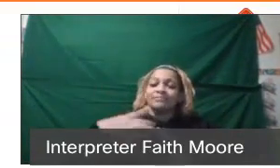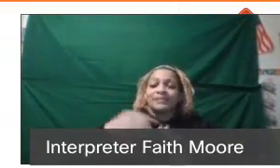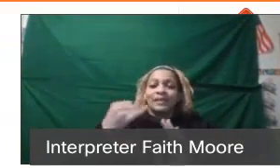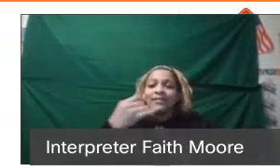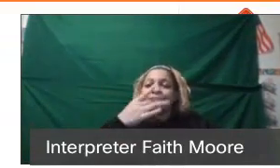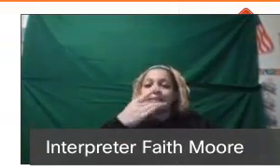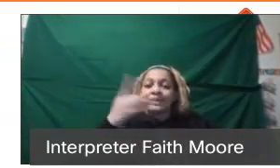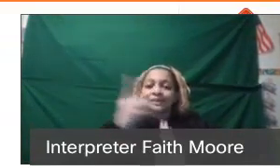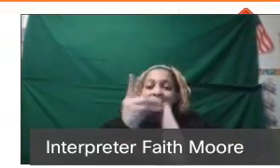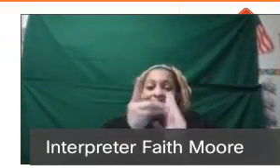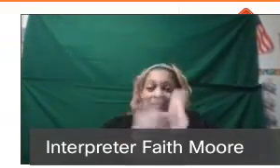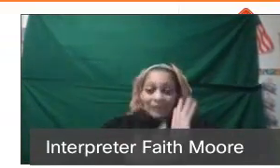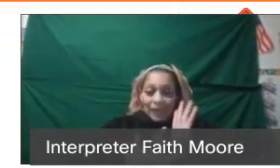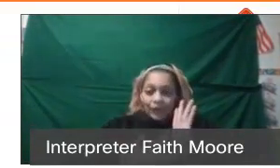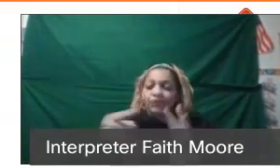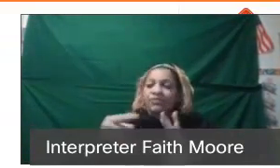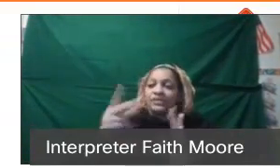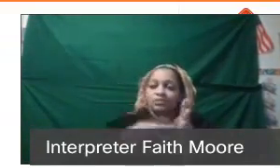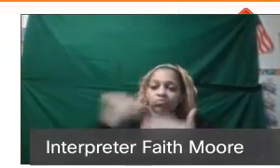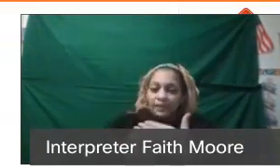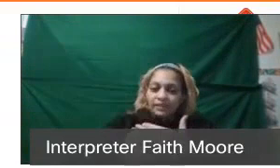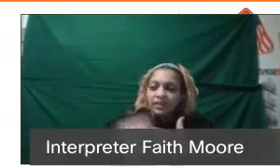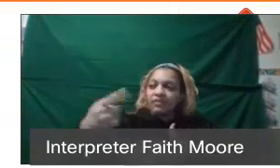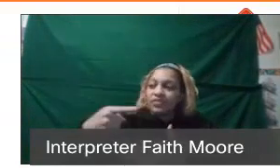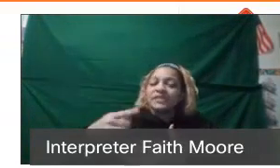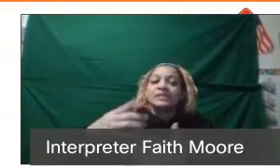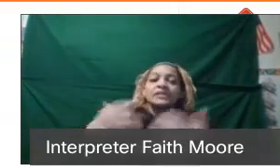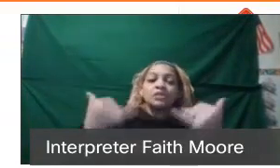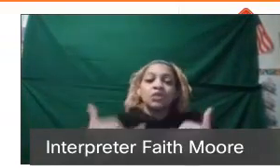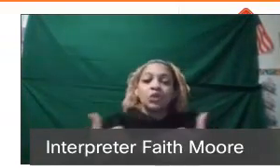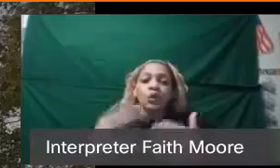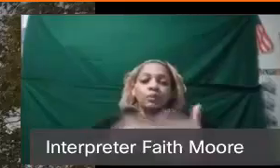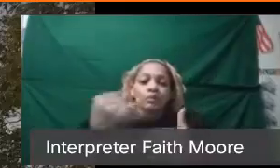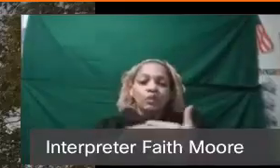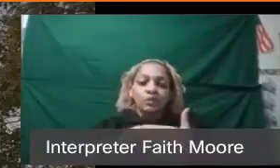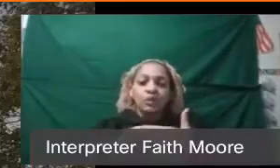Um, for this entire project, we basically for from a.